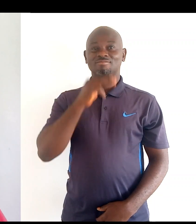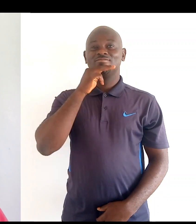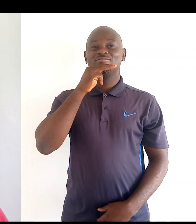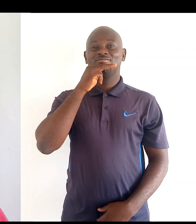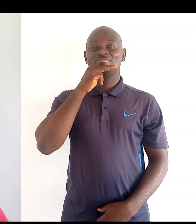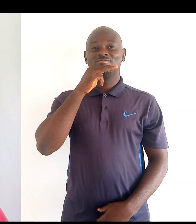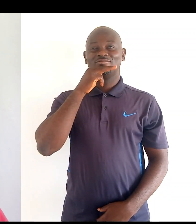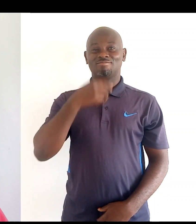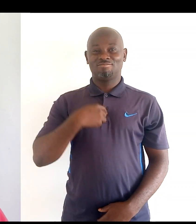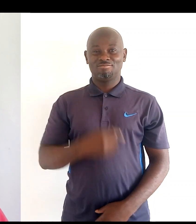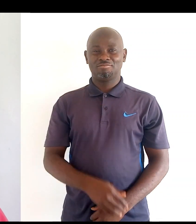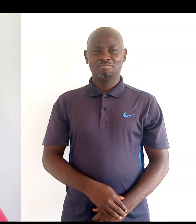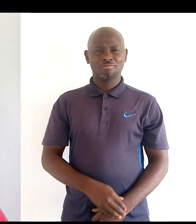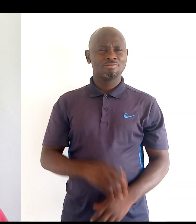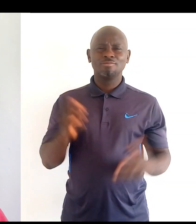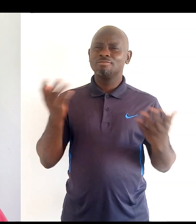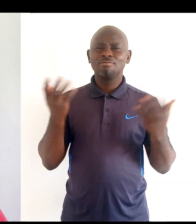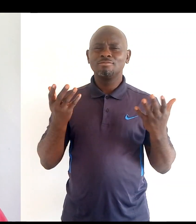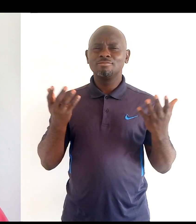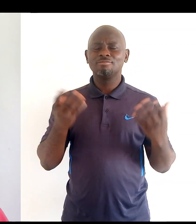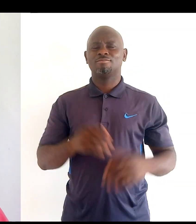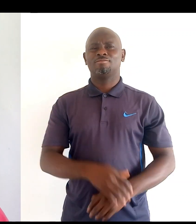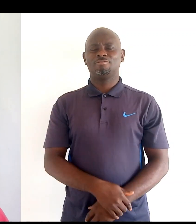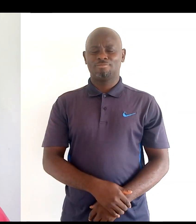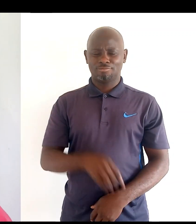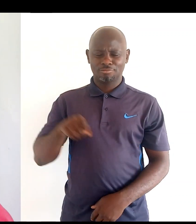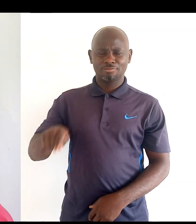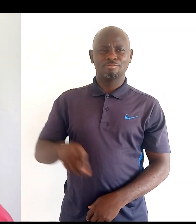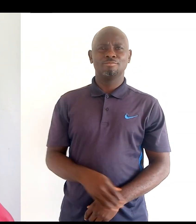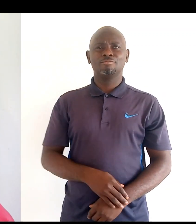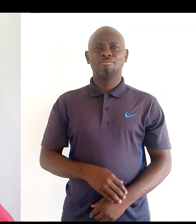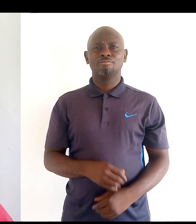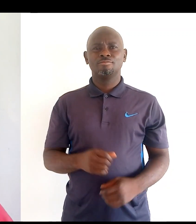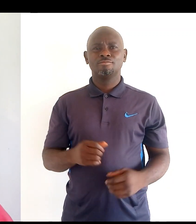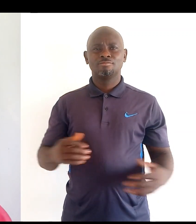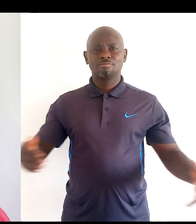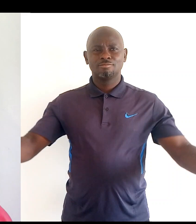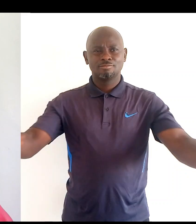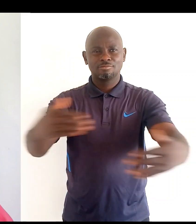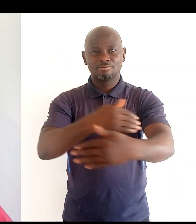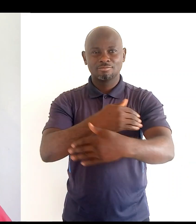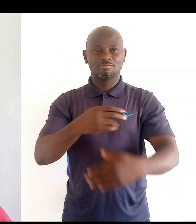Save the Deaf and Endangered Languages initiative where we talk about sign language, deaf people's